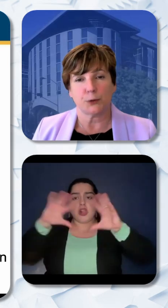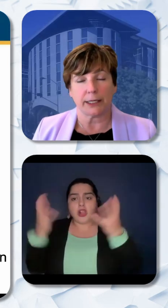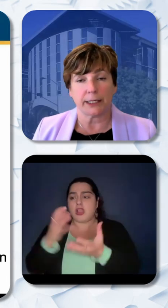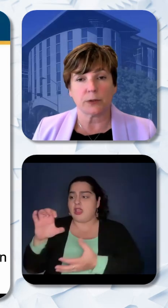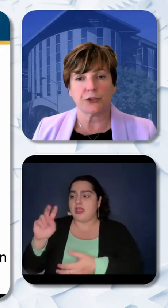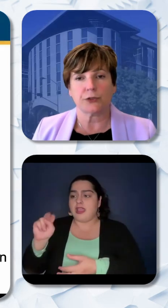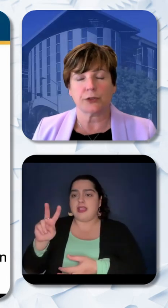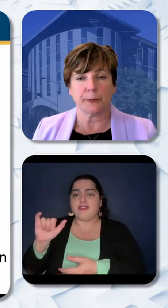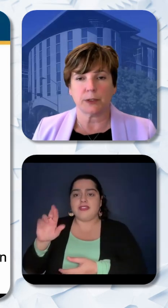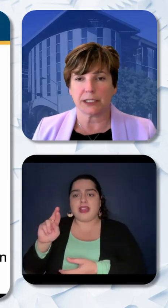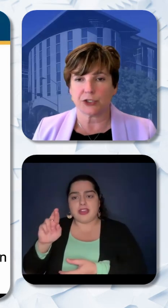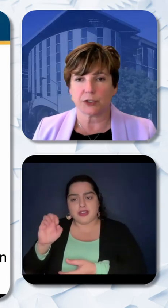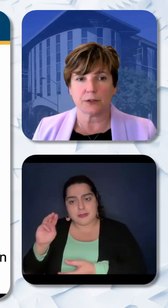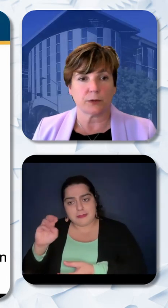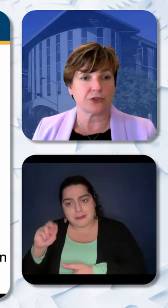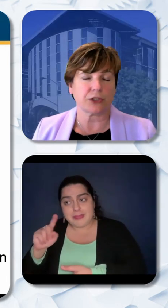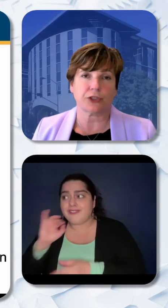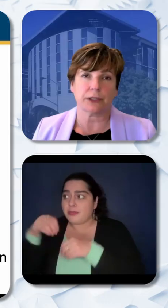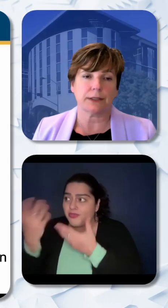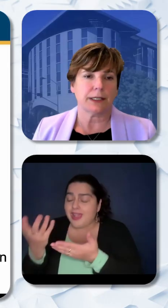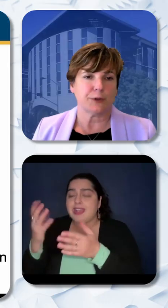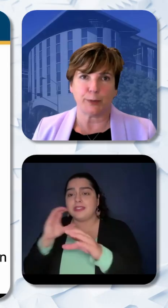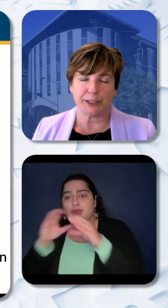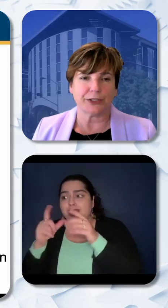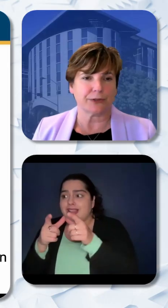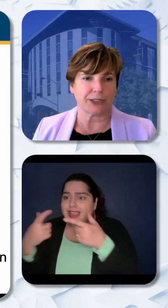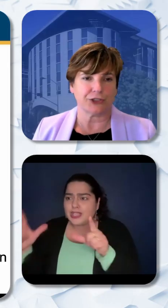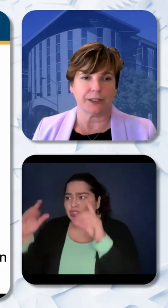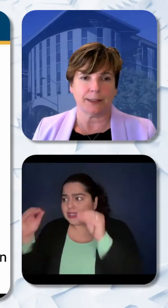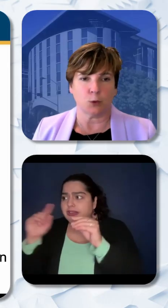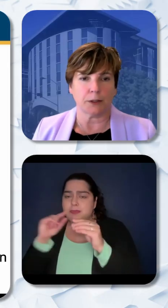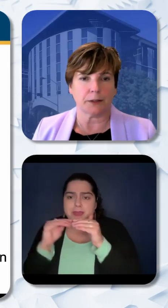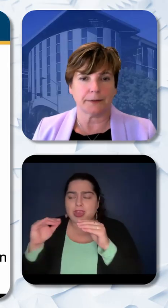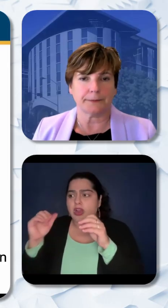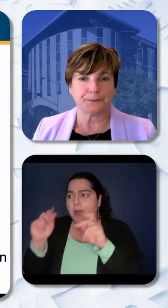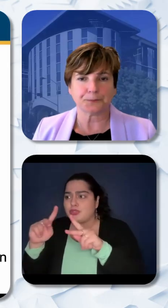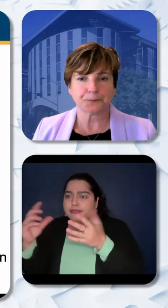to language, to communication, to instruction, to peer interaction, and more.